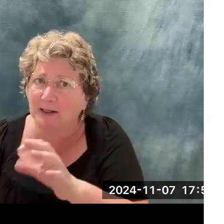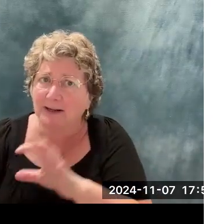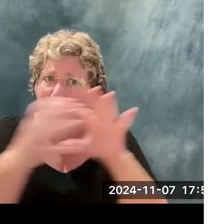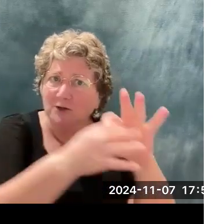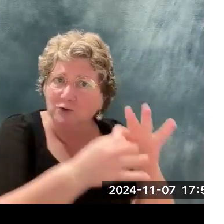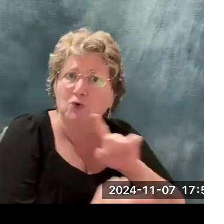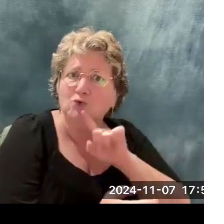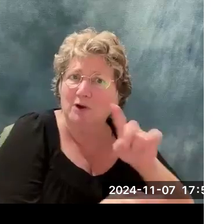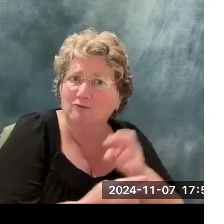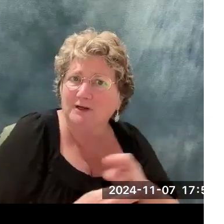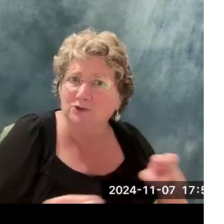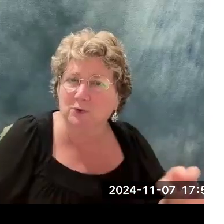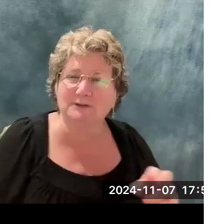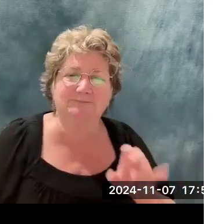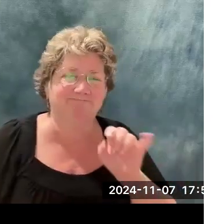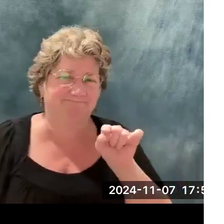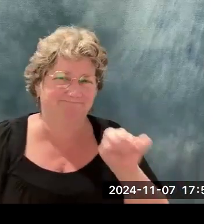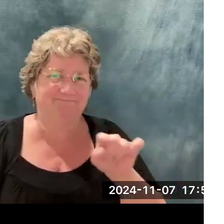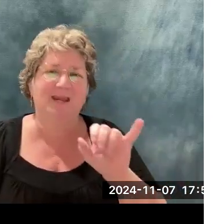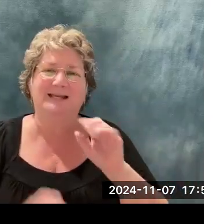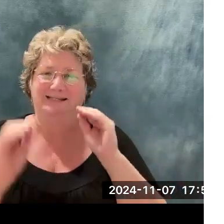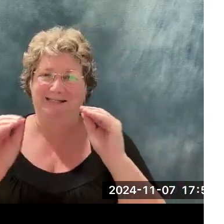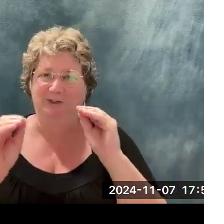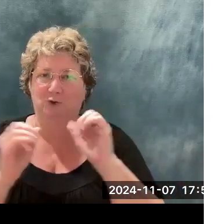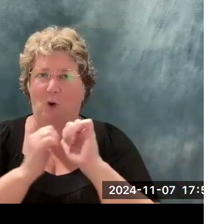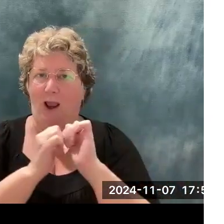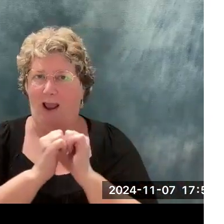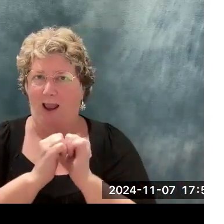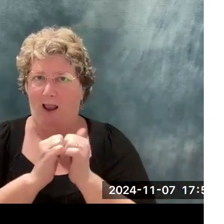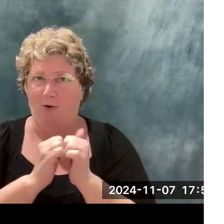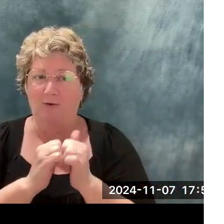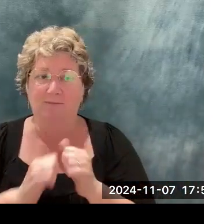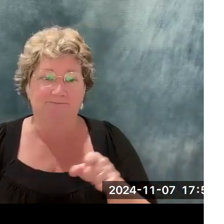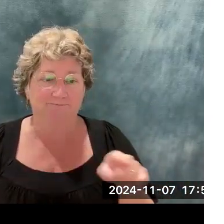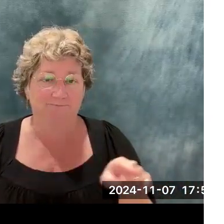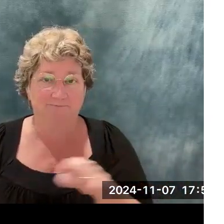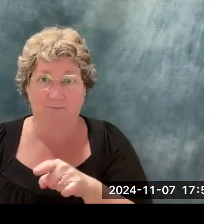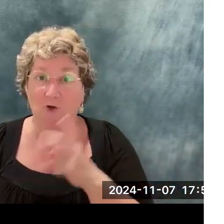that you can get more information is right at the